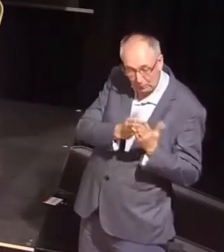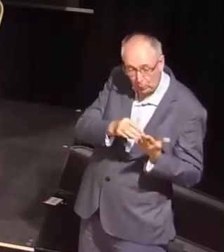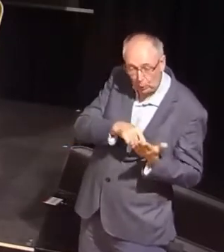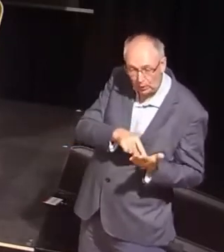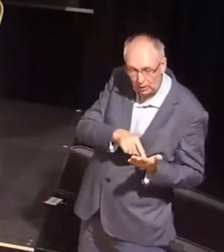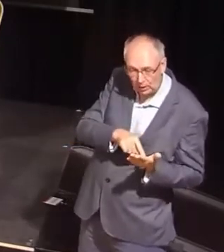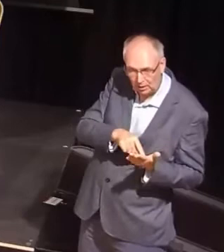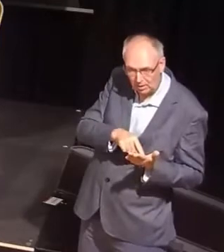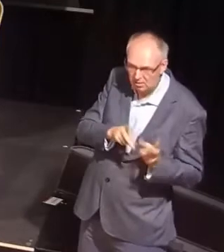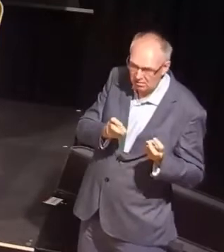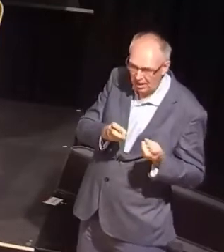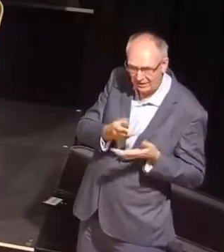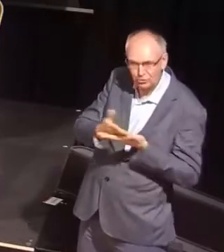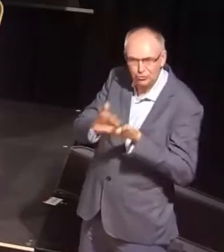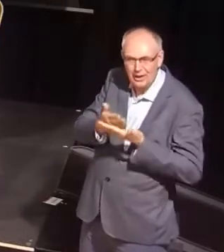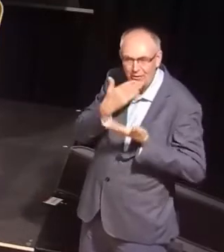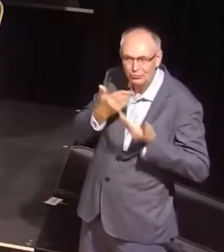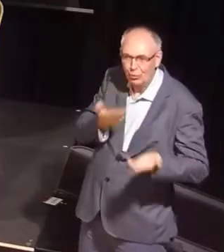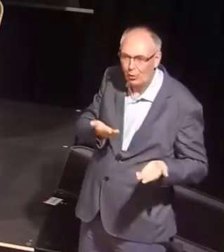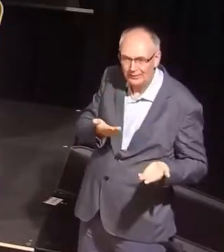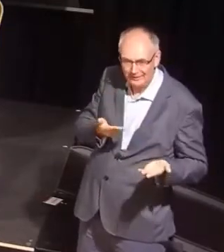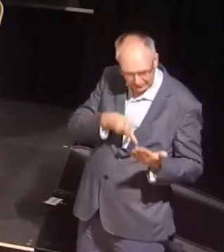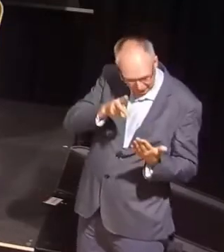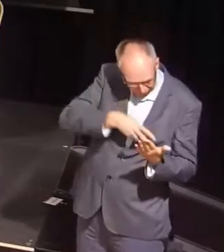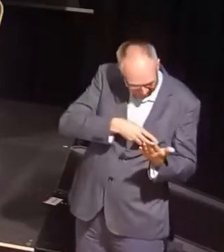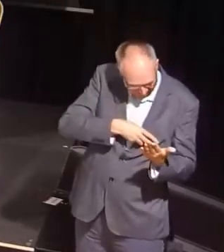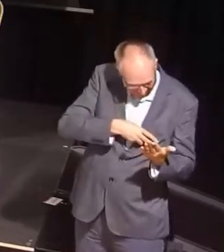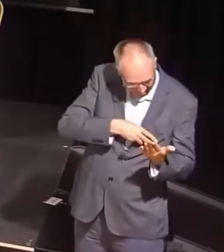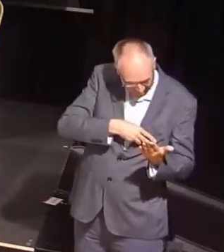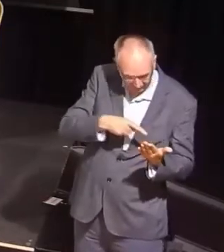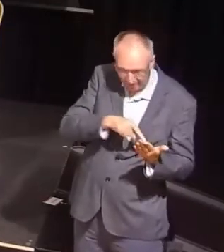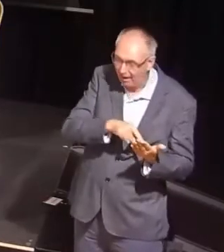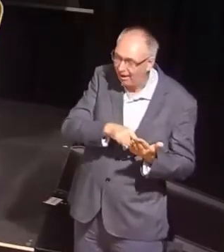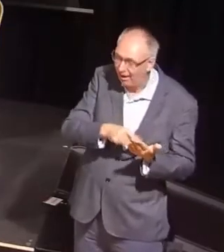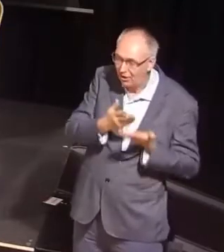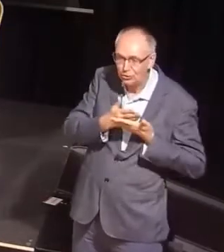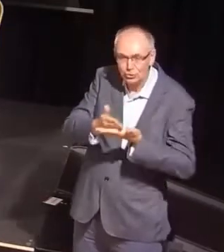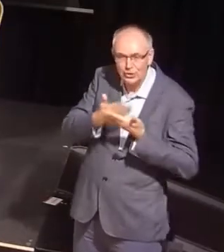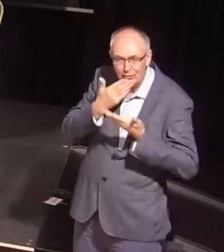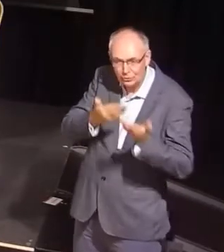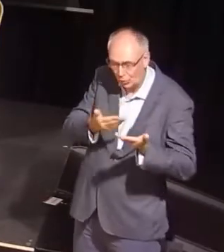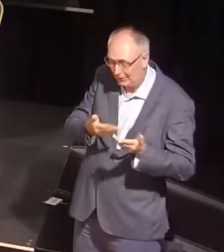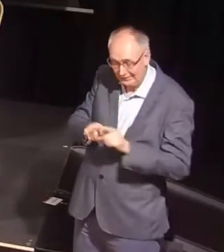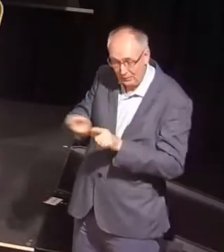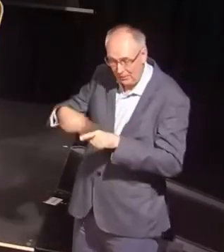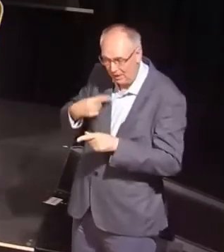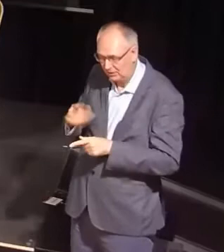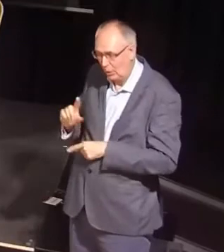is sharing the story that you found, with others. We encourage people communicating, talking about the games that they're playing,